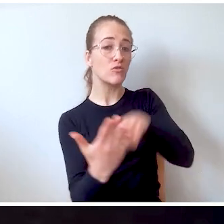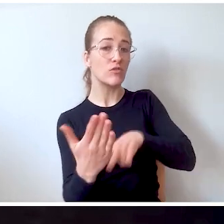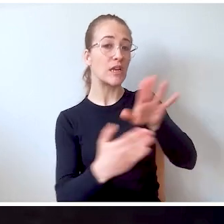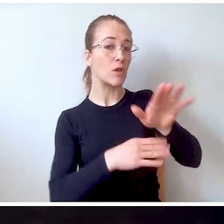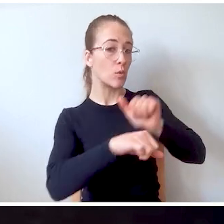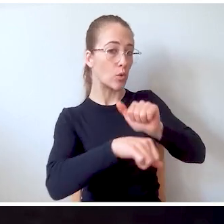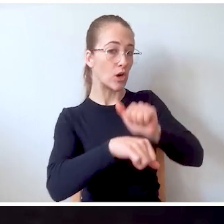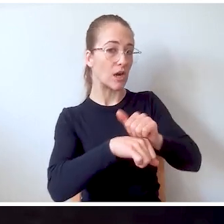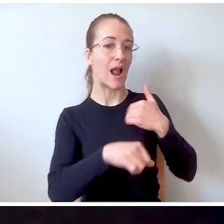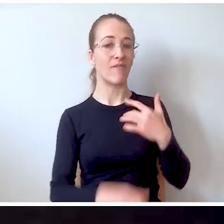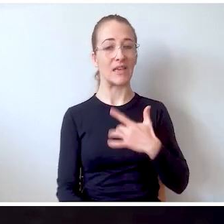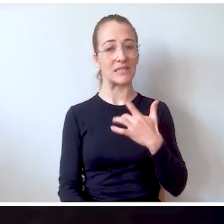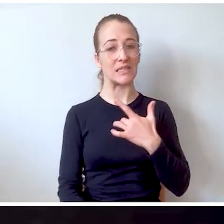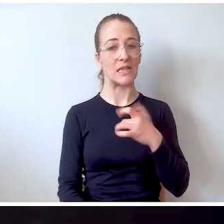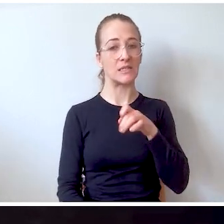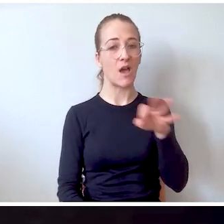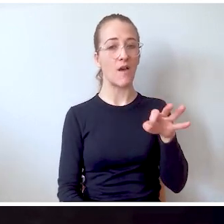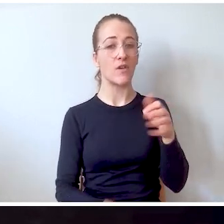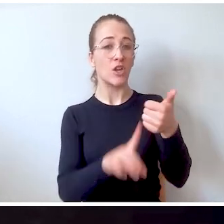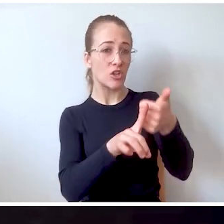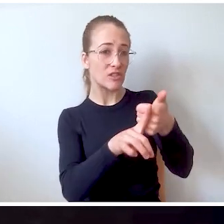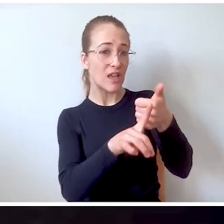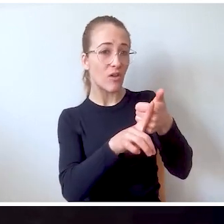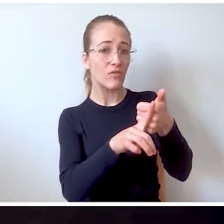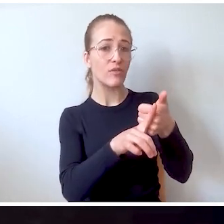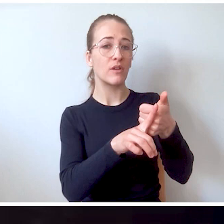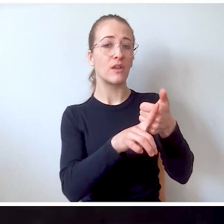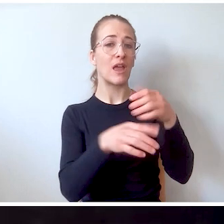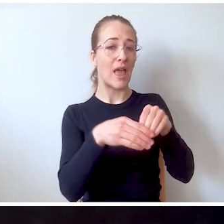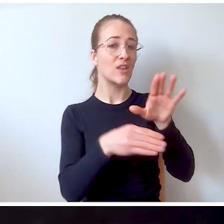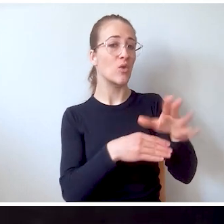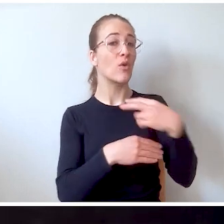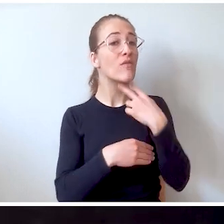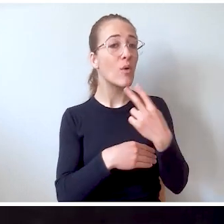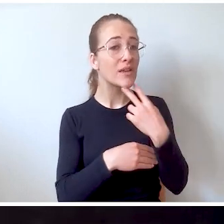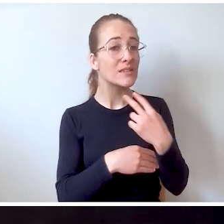there is such a sense of yourself and your voice in it that